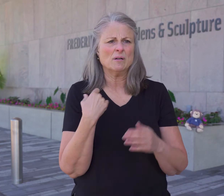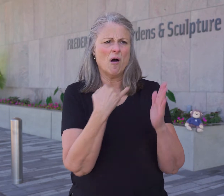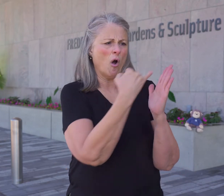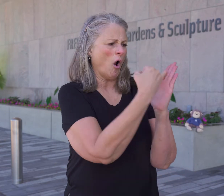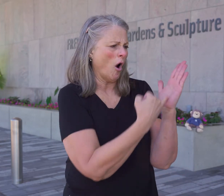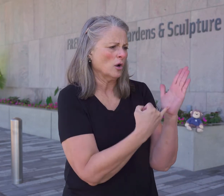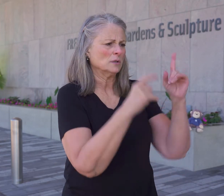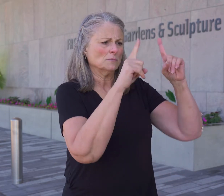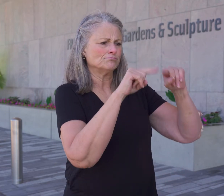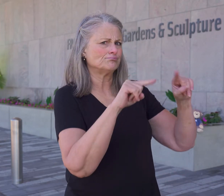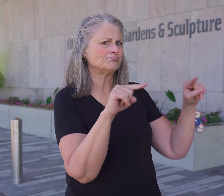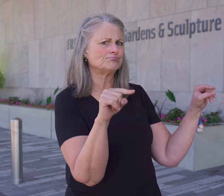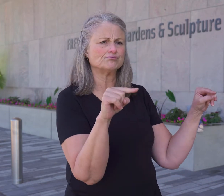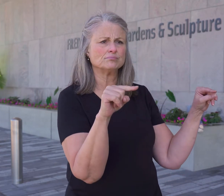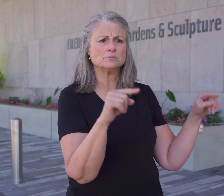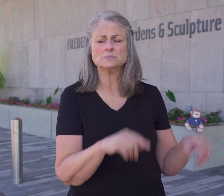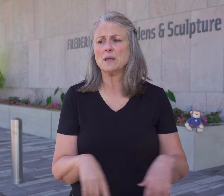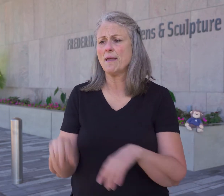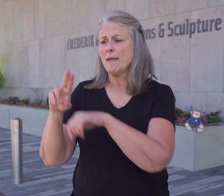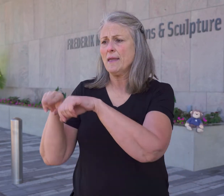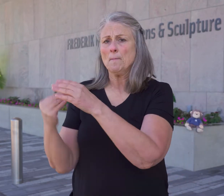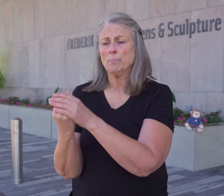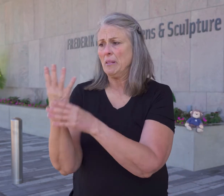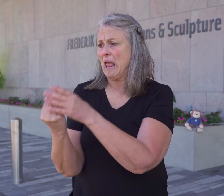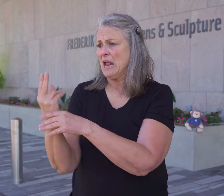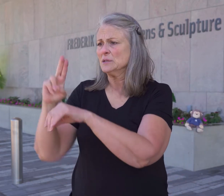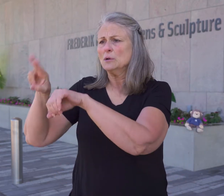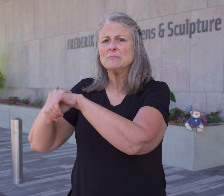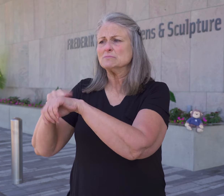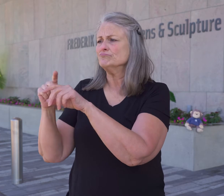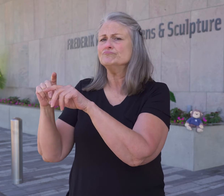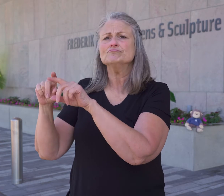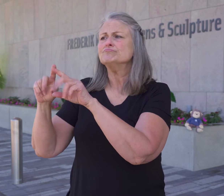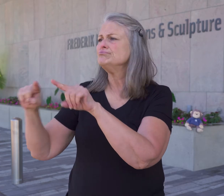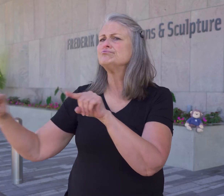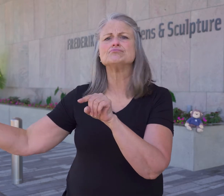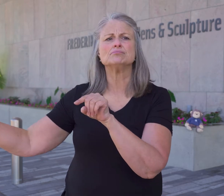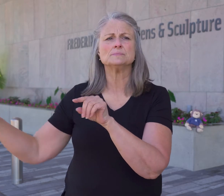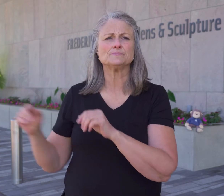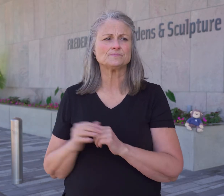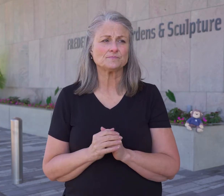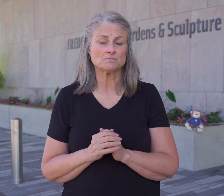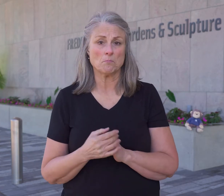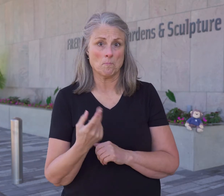They have variety of art and plant species that we can see today.